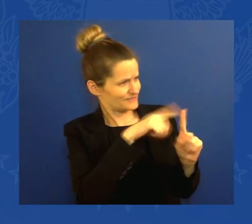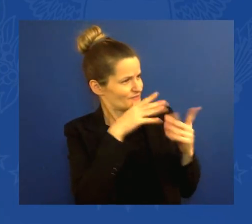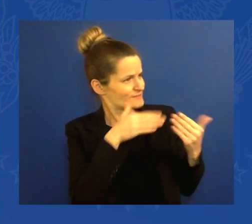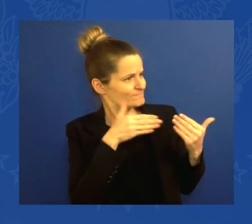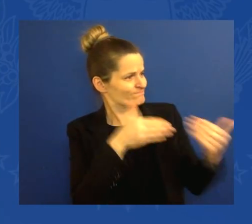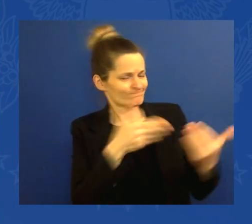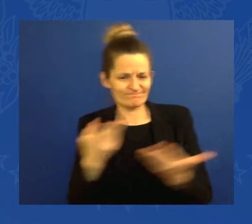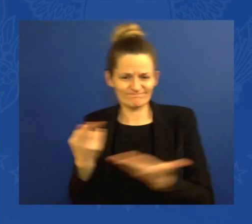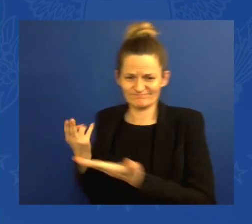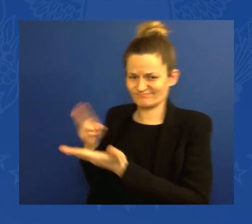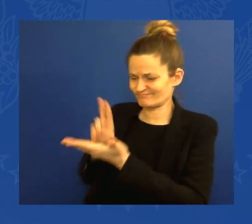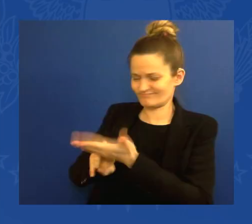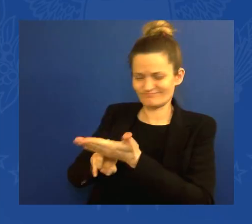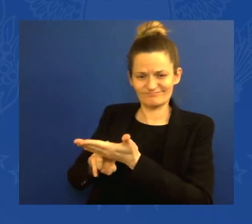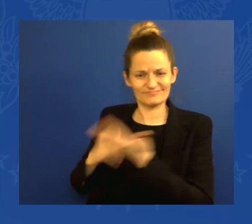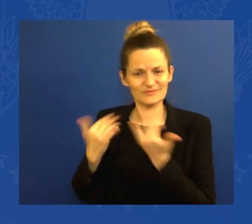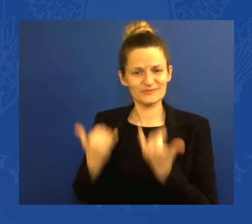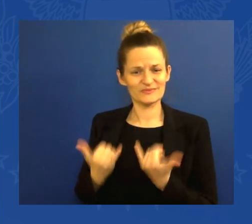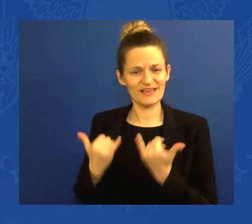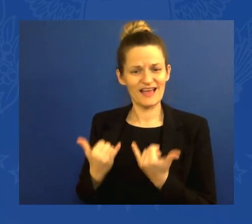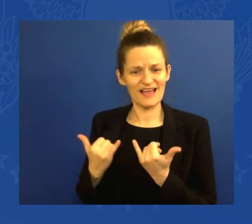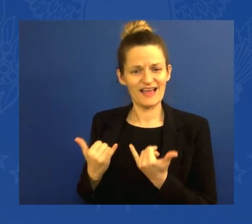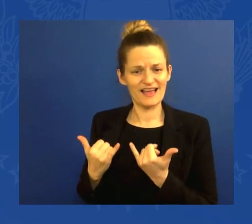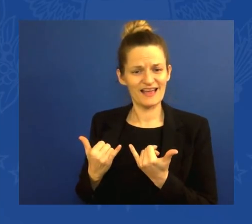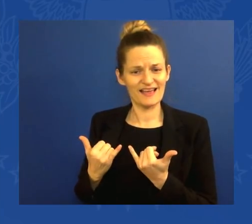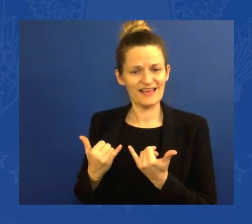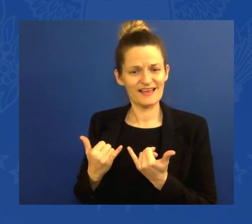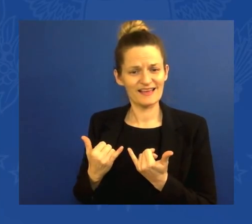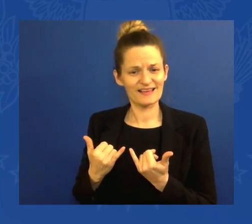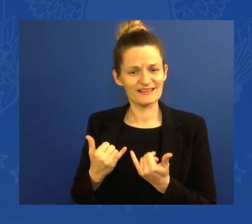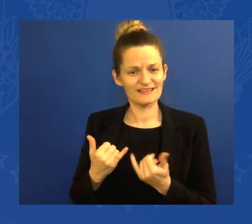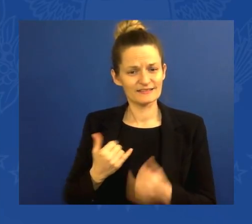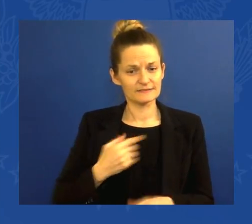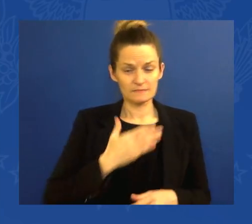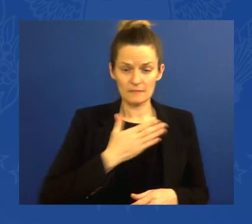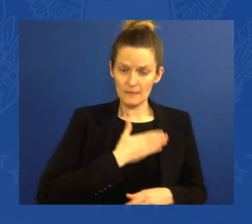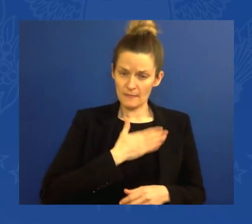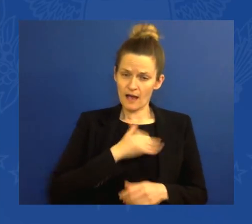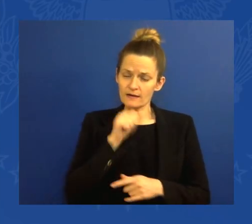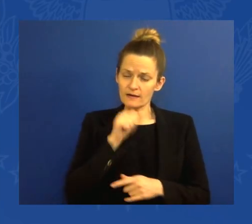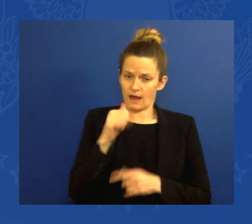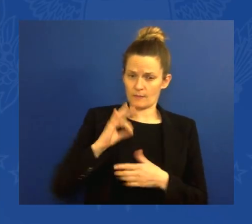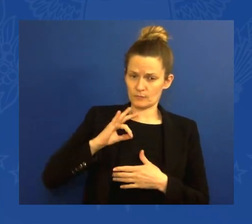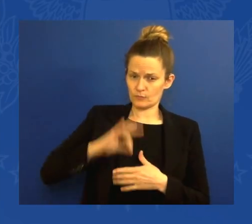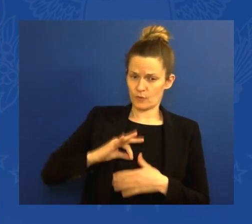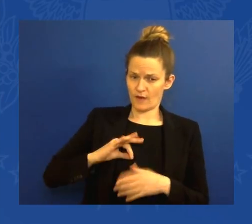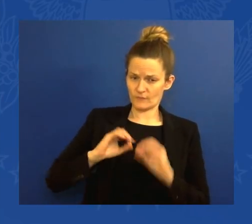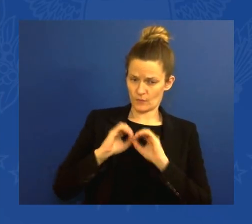Lift Our Voices to continue fighting, as the vice president said. For other disenfranchised groups in the workplace,